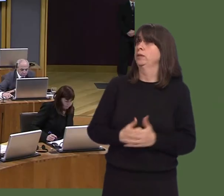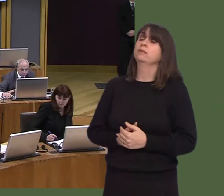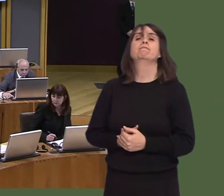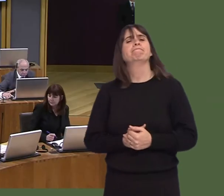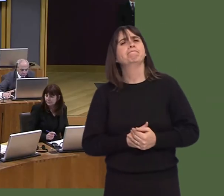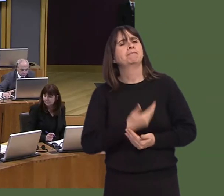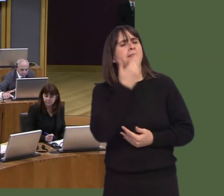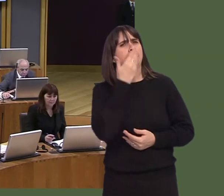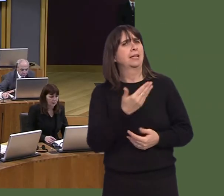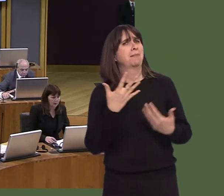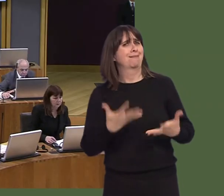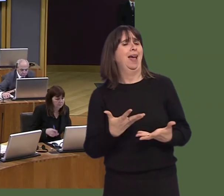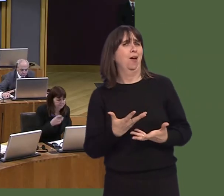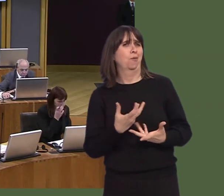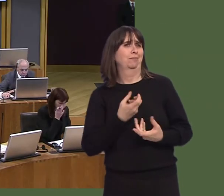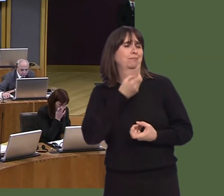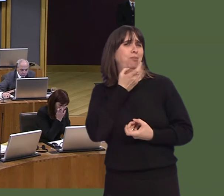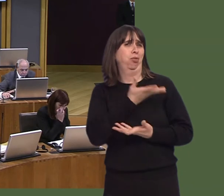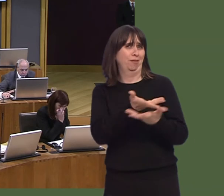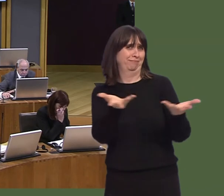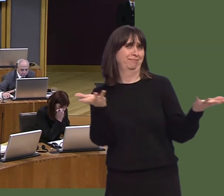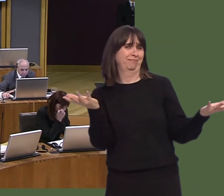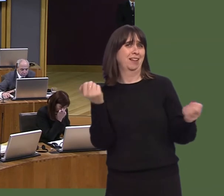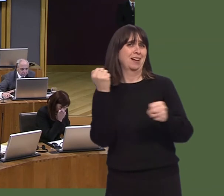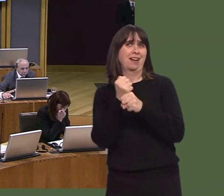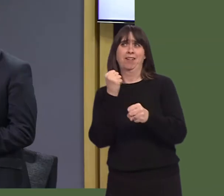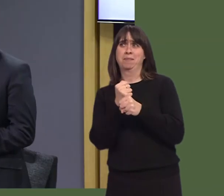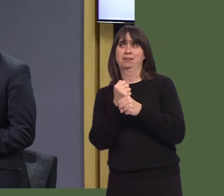So, the third question: can you give us a road map of what the Welsh Government will